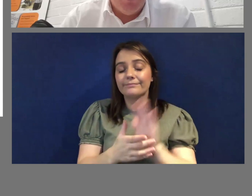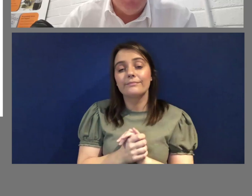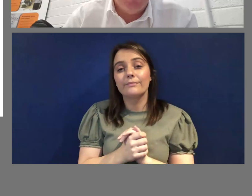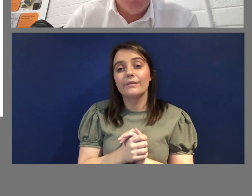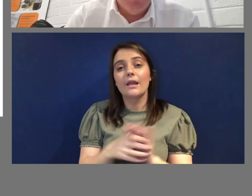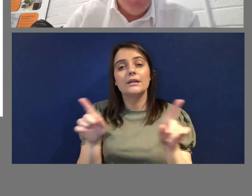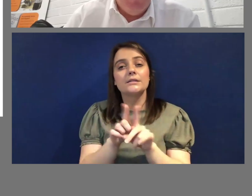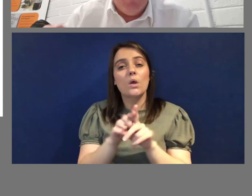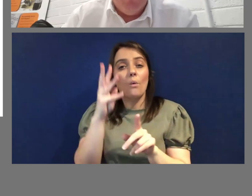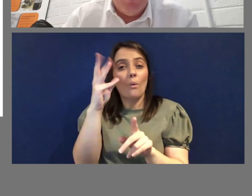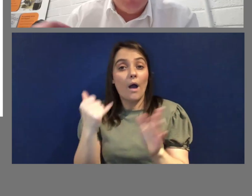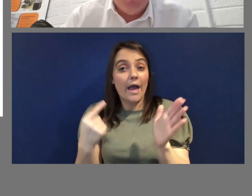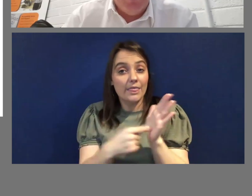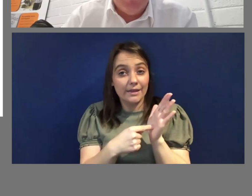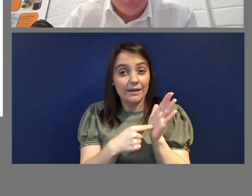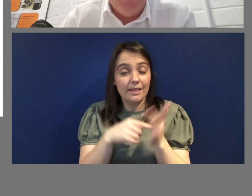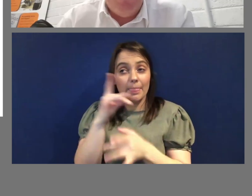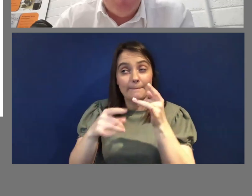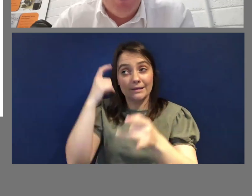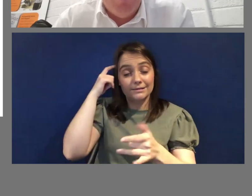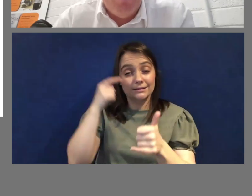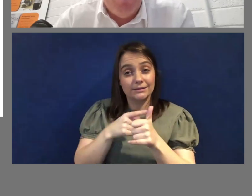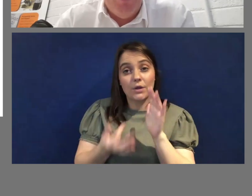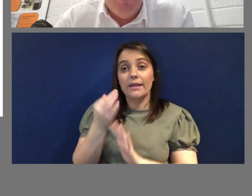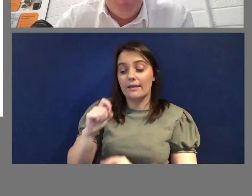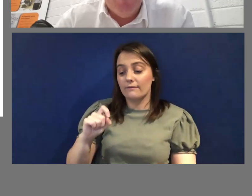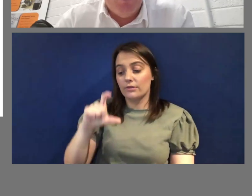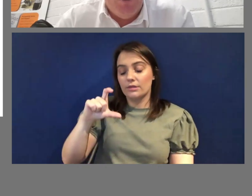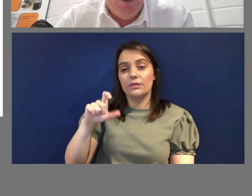requirements so you know if the threshold as I said if the threshold is above 15 mm or 12